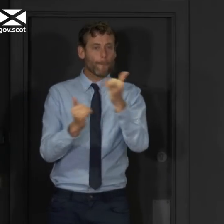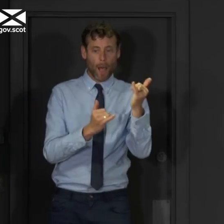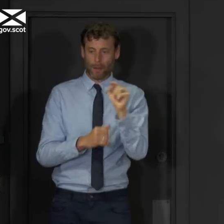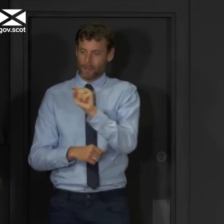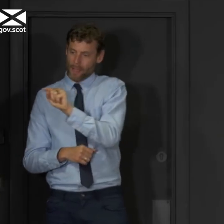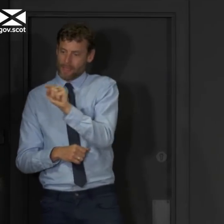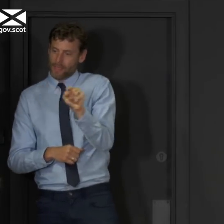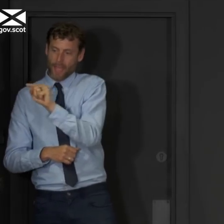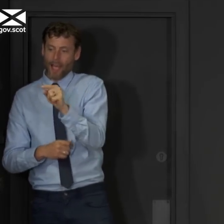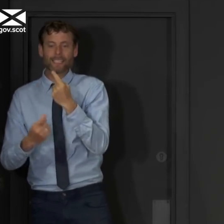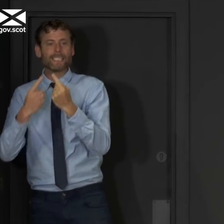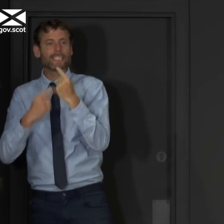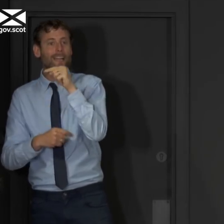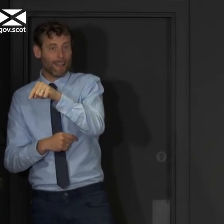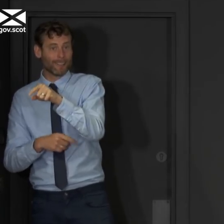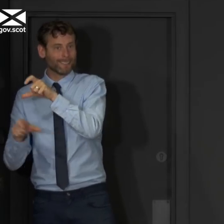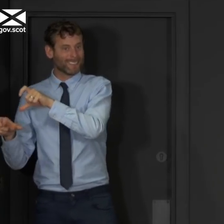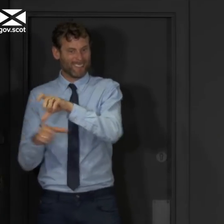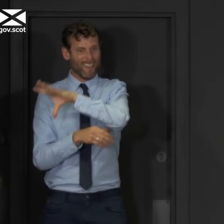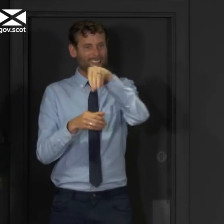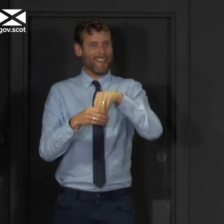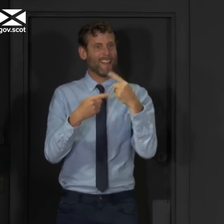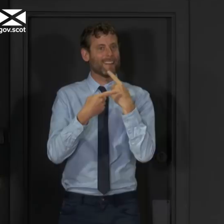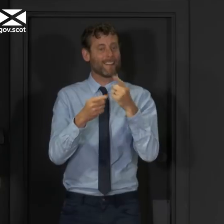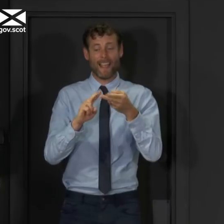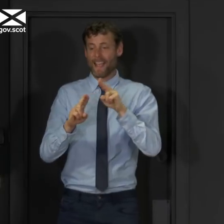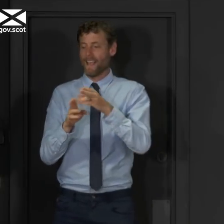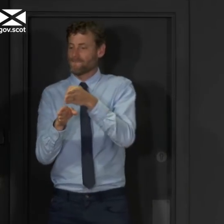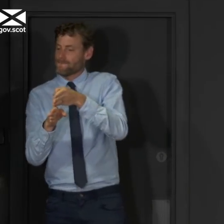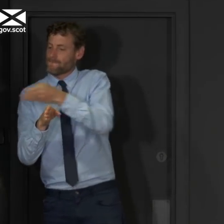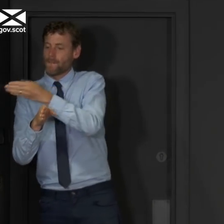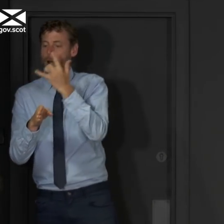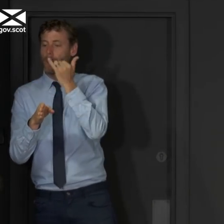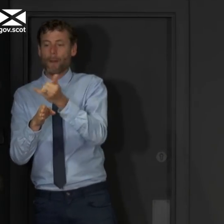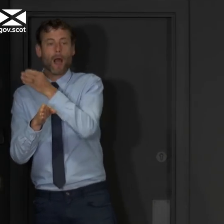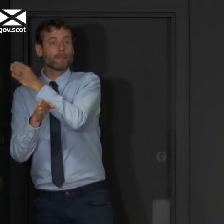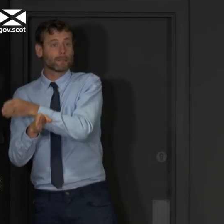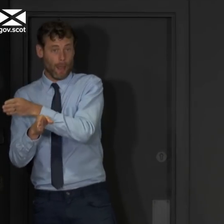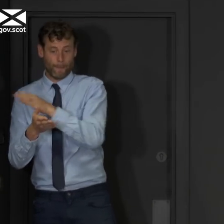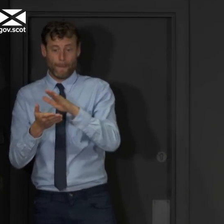data is removed, the proportion of completed cases increases from 71% to 86%.